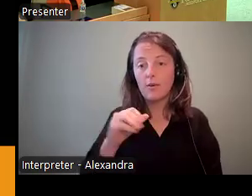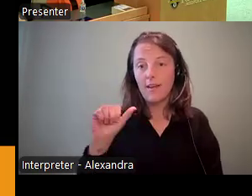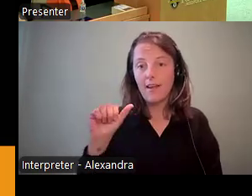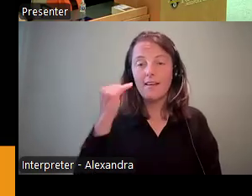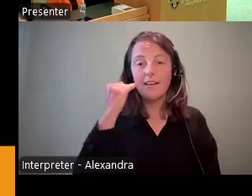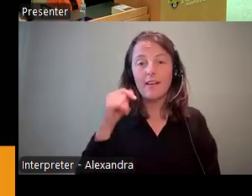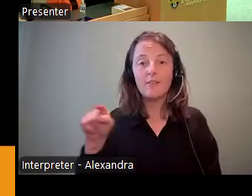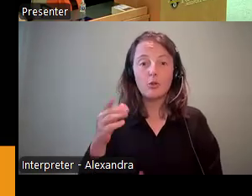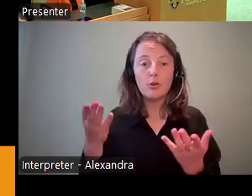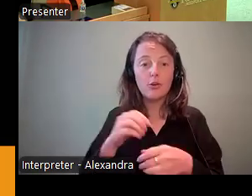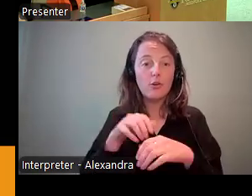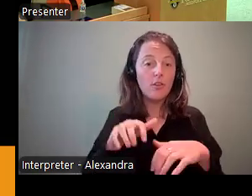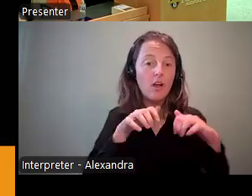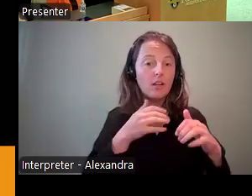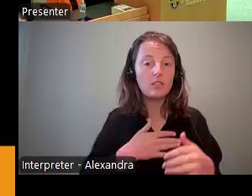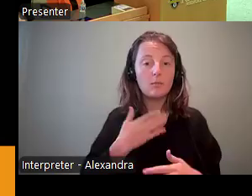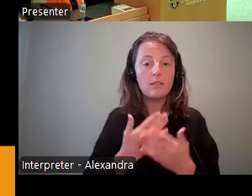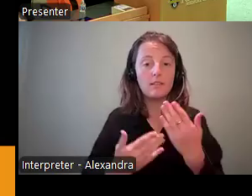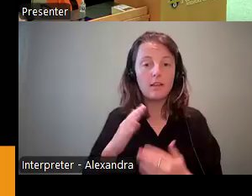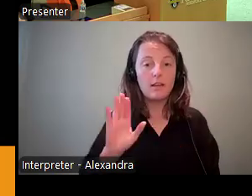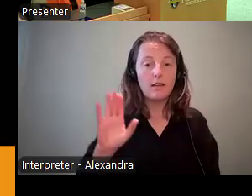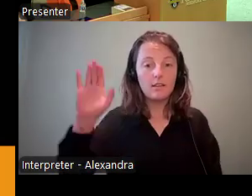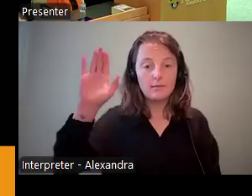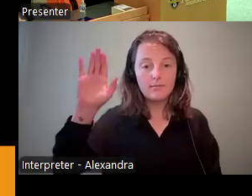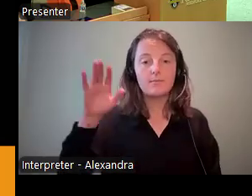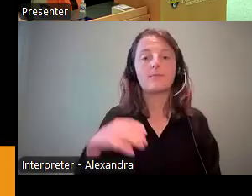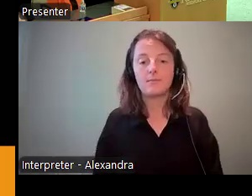just raise your hand and someone will bring the microphone around to you. That way,